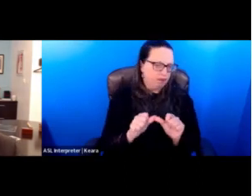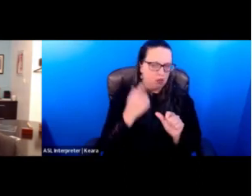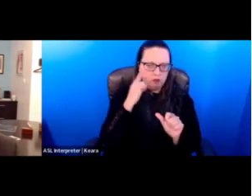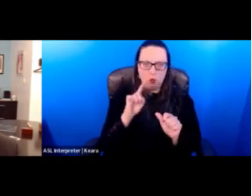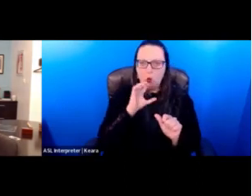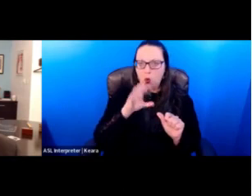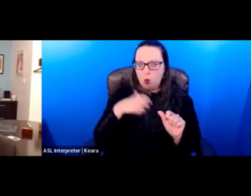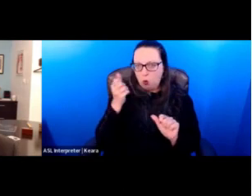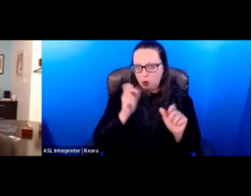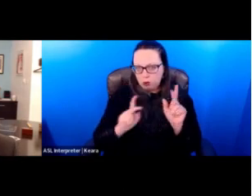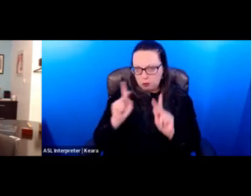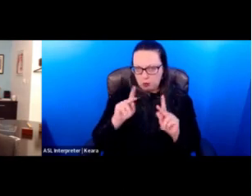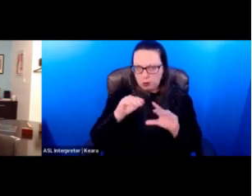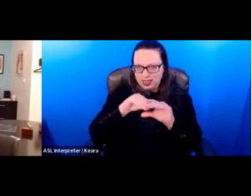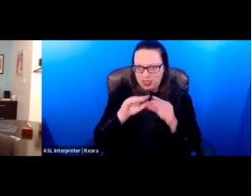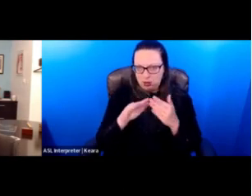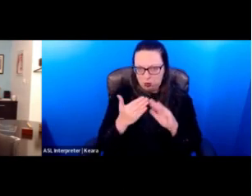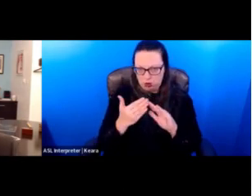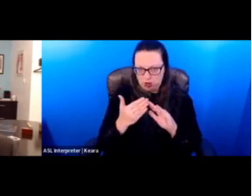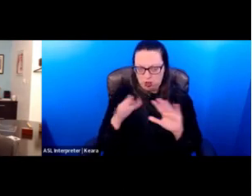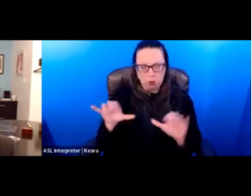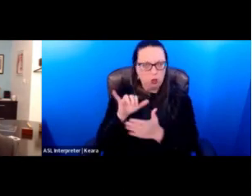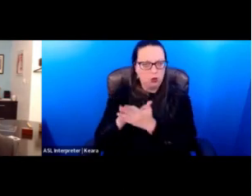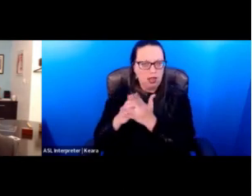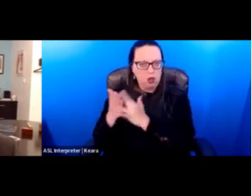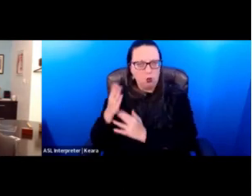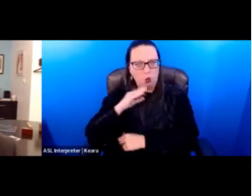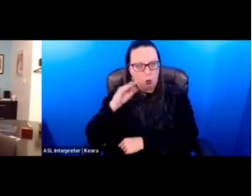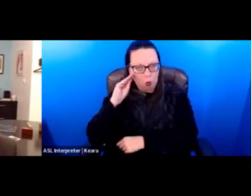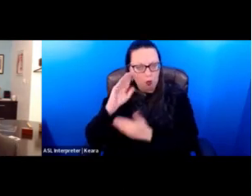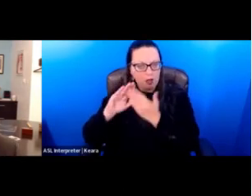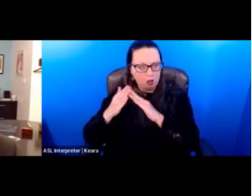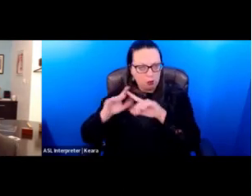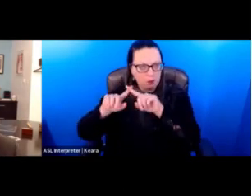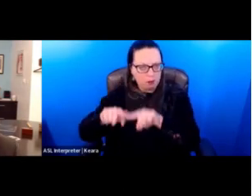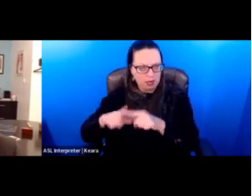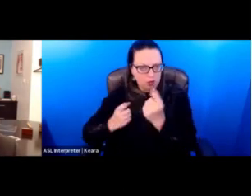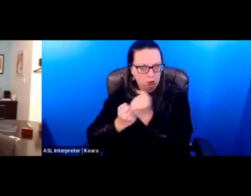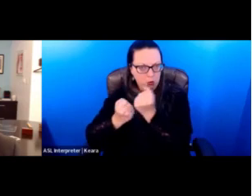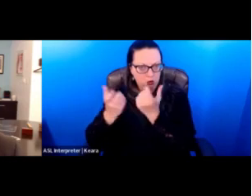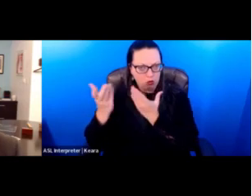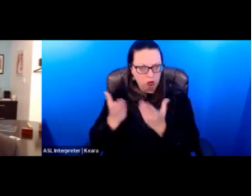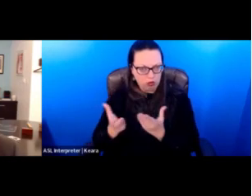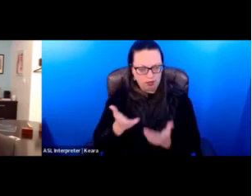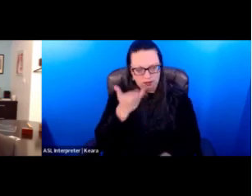And we do that through our home and community based supportive services. And this slide just shows you the array of things